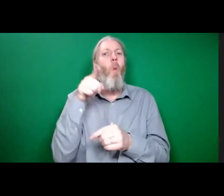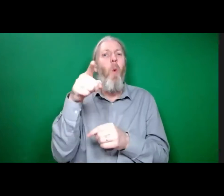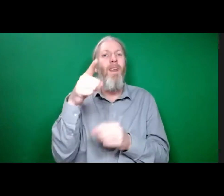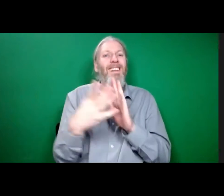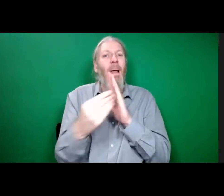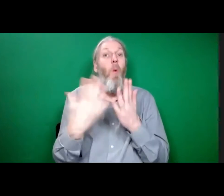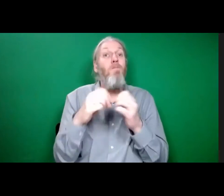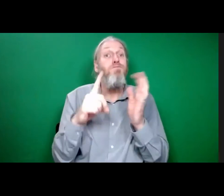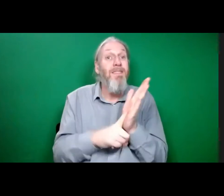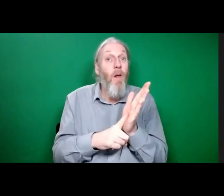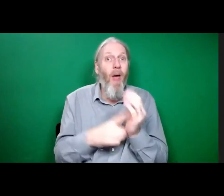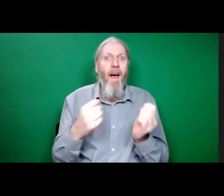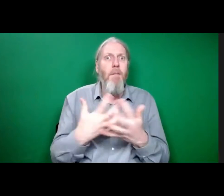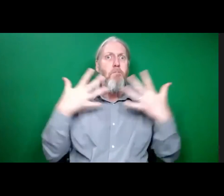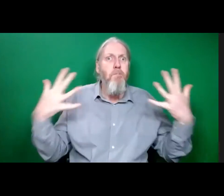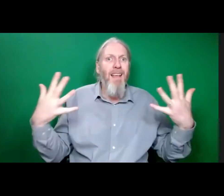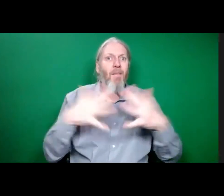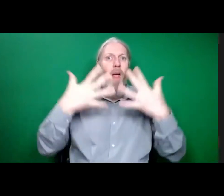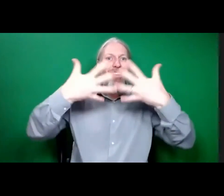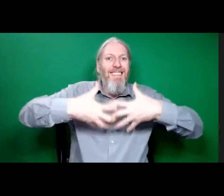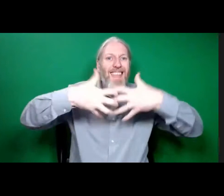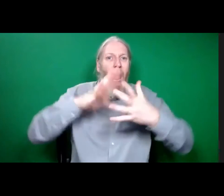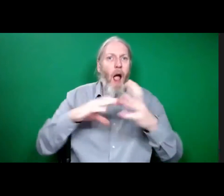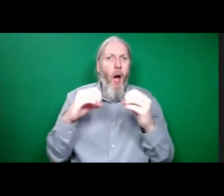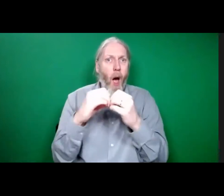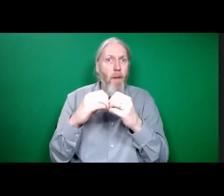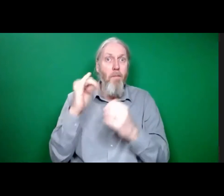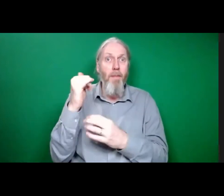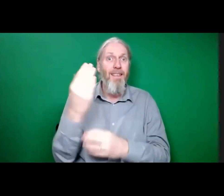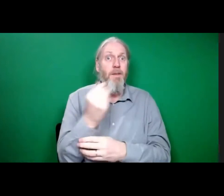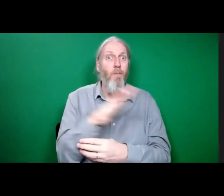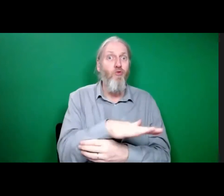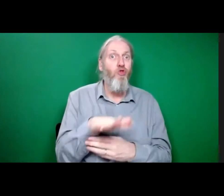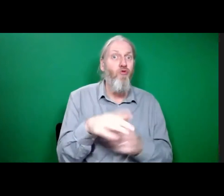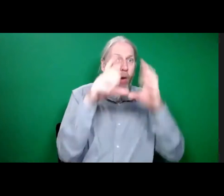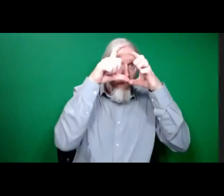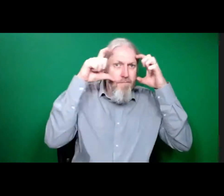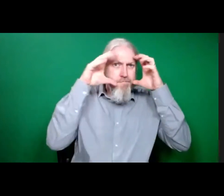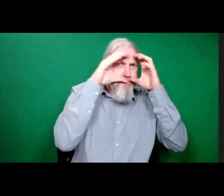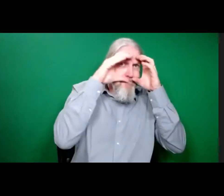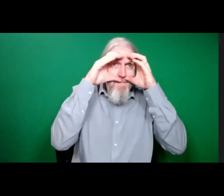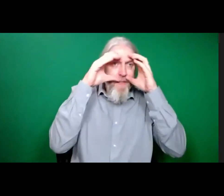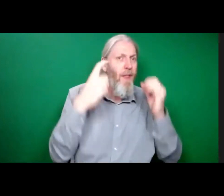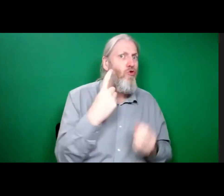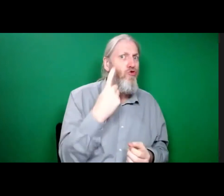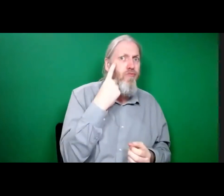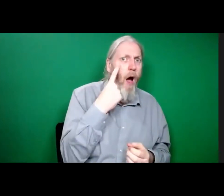was born and bred in Romford and I went to school there. You still have to build trust in what you're trying to do.